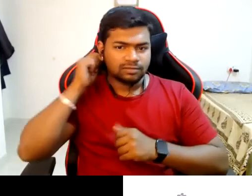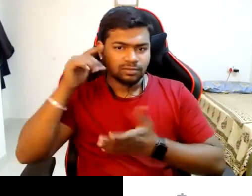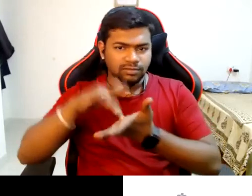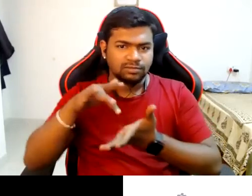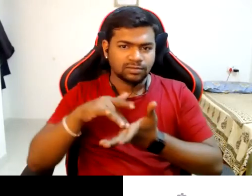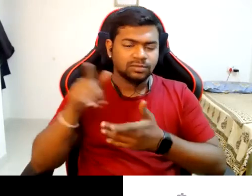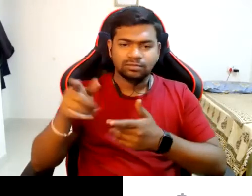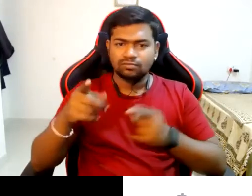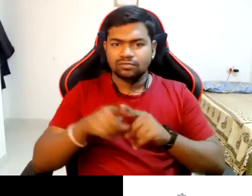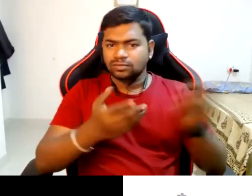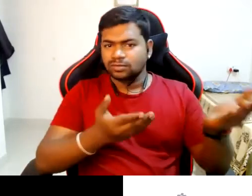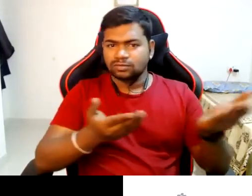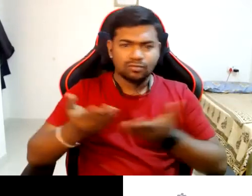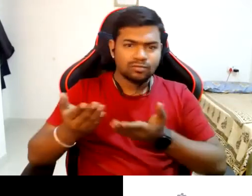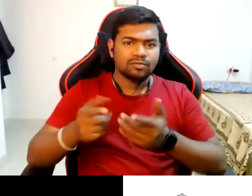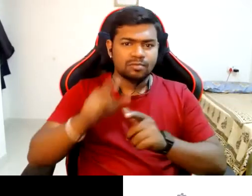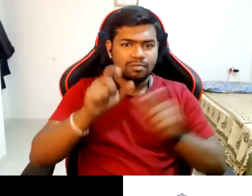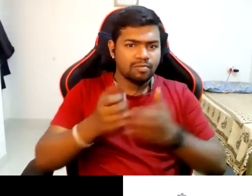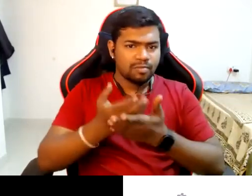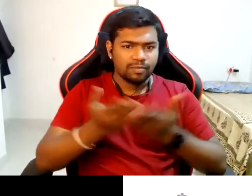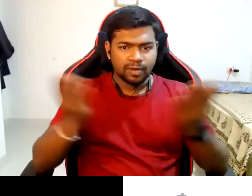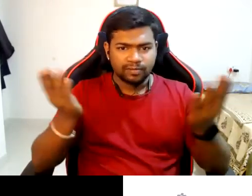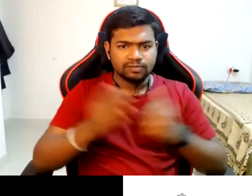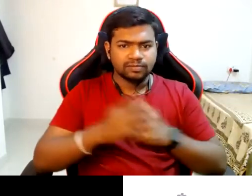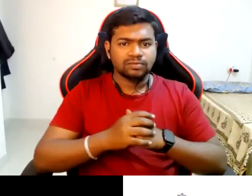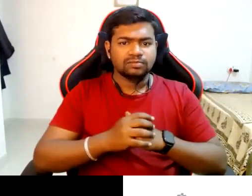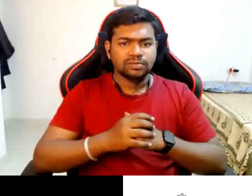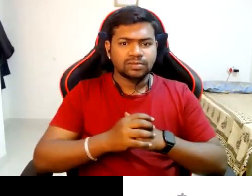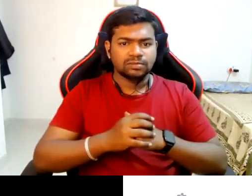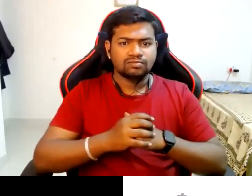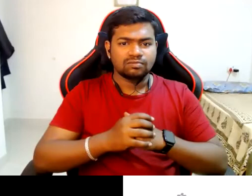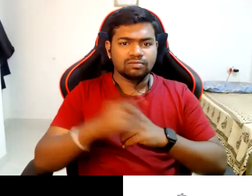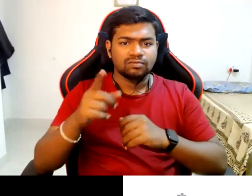Very warm people very nice people, and an even warmer climate.